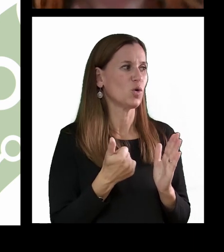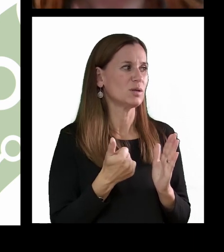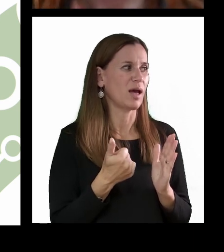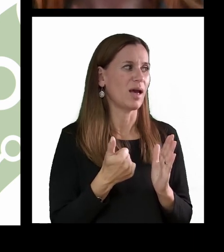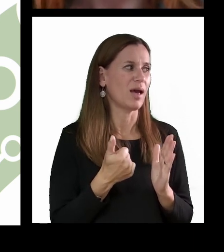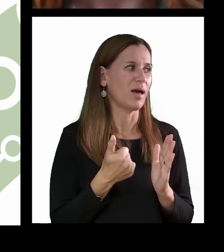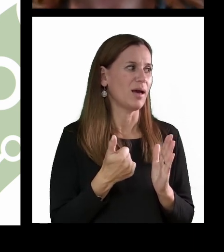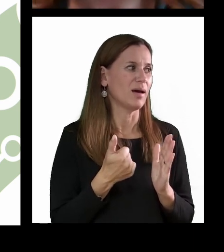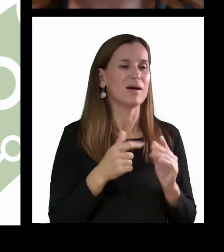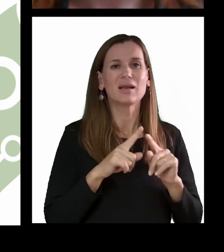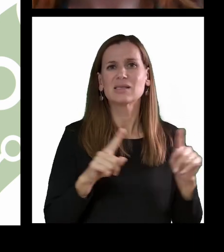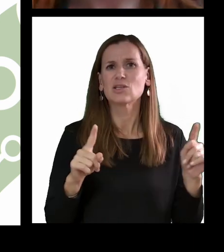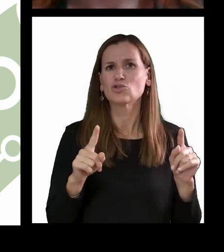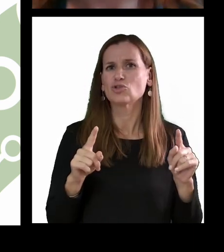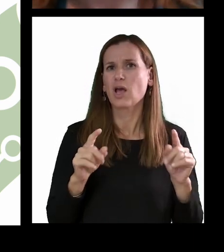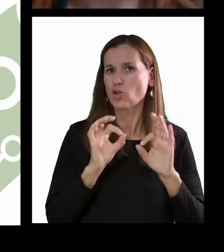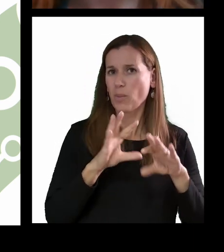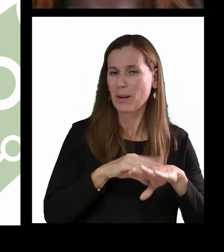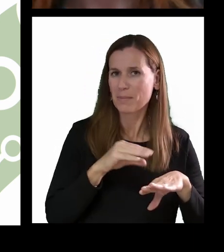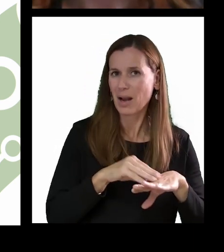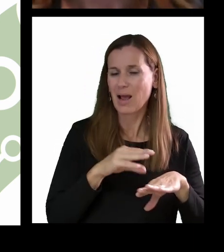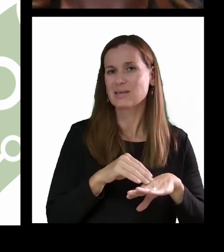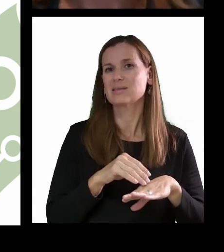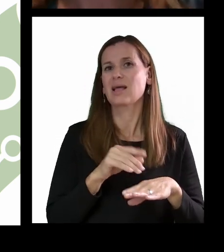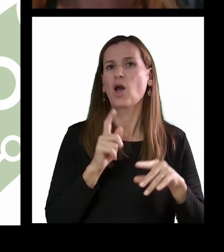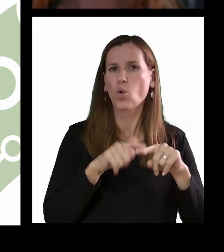of tools, good practise, lesson plan and report